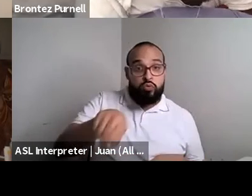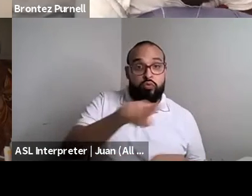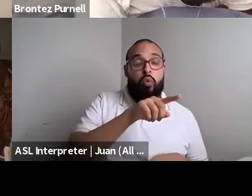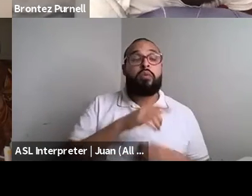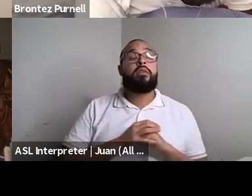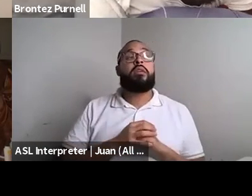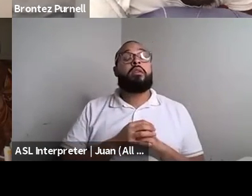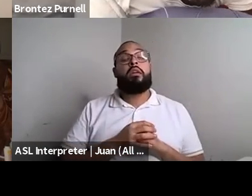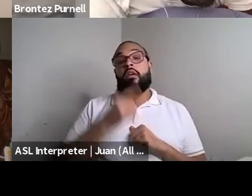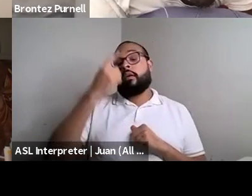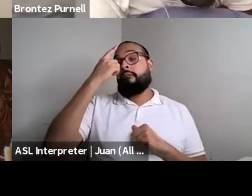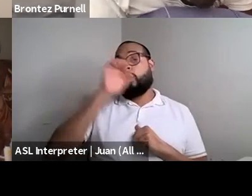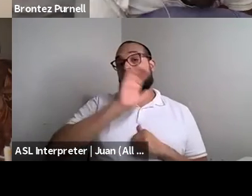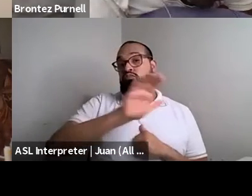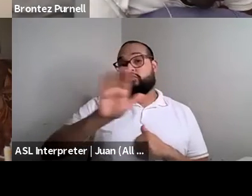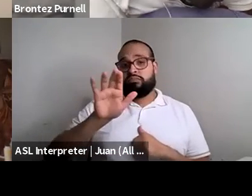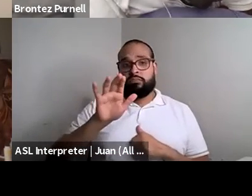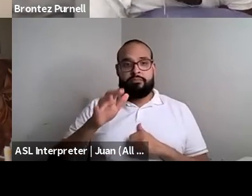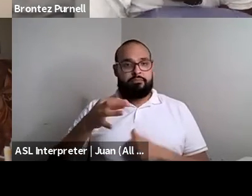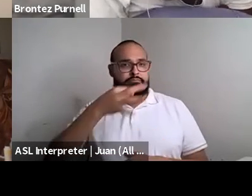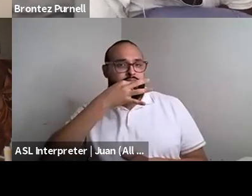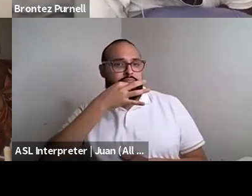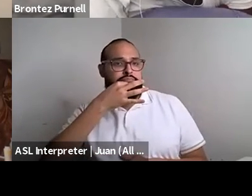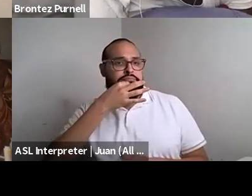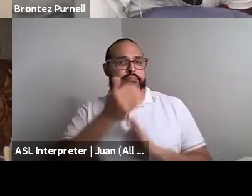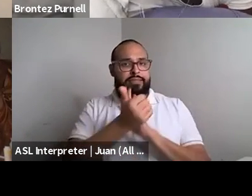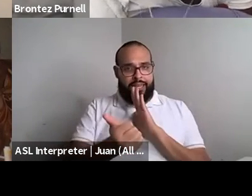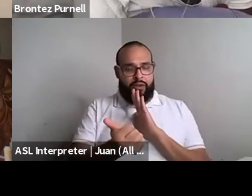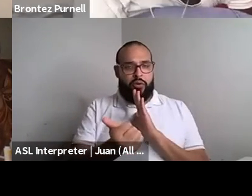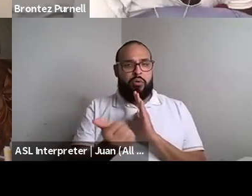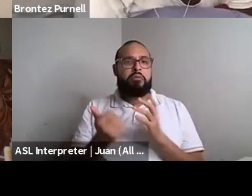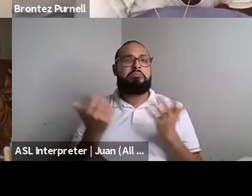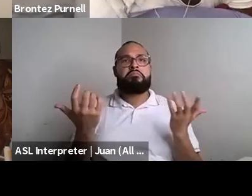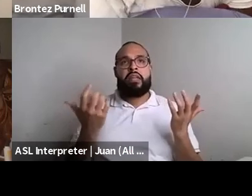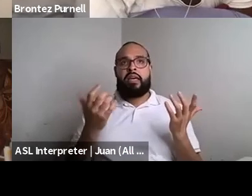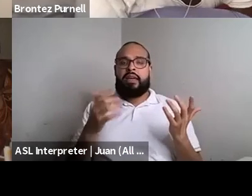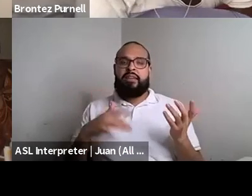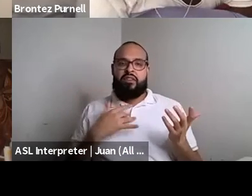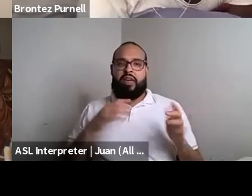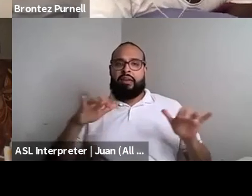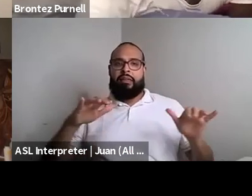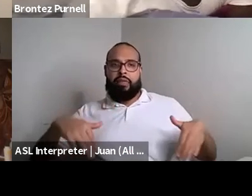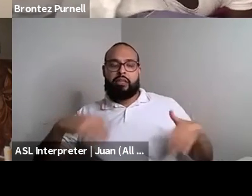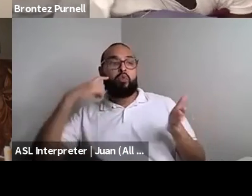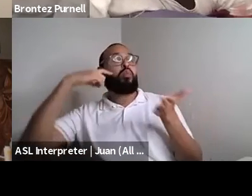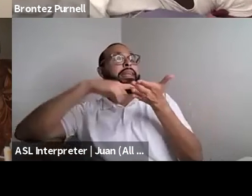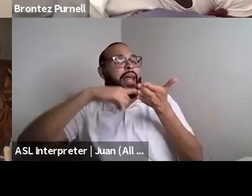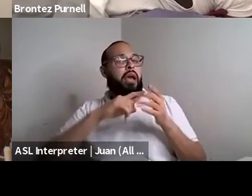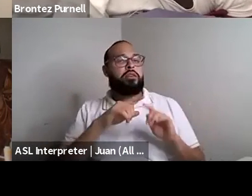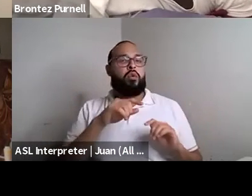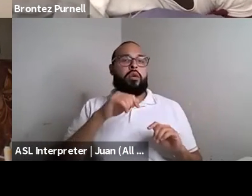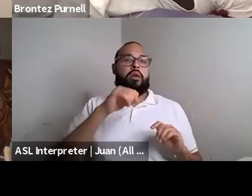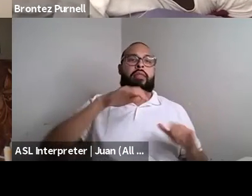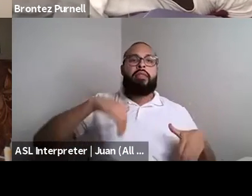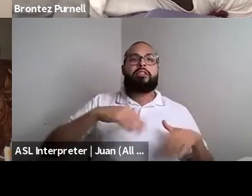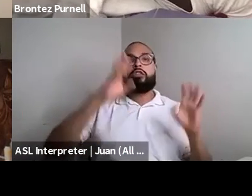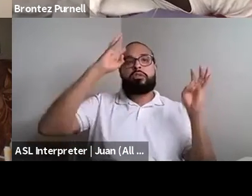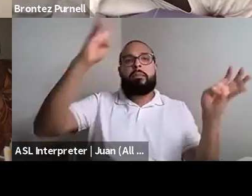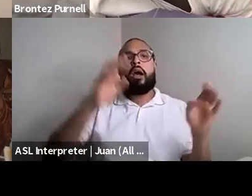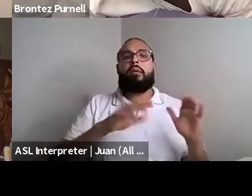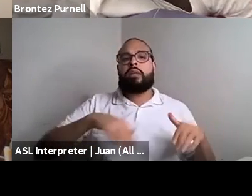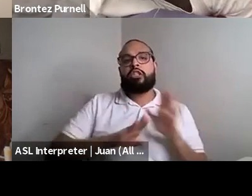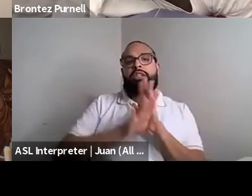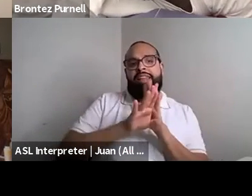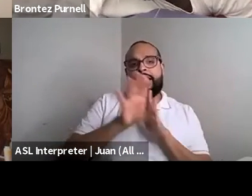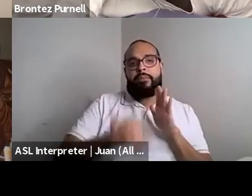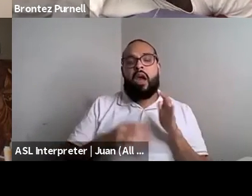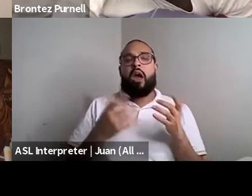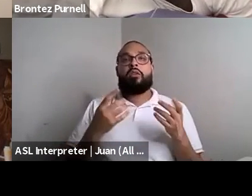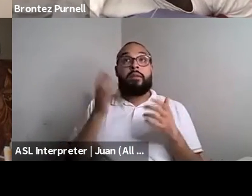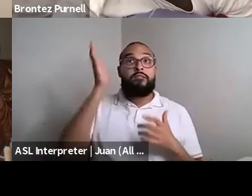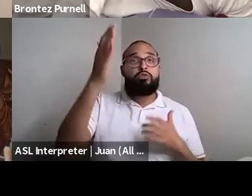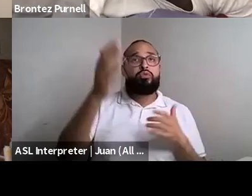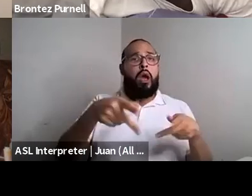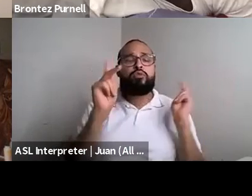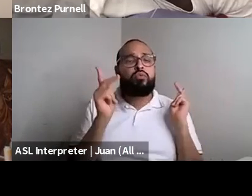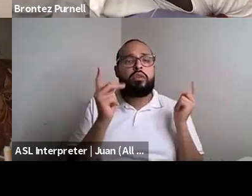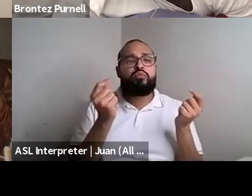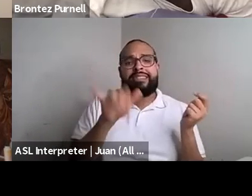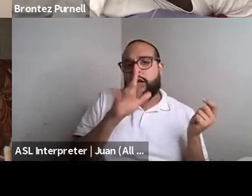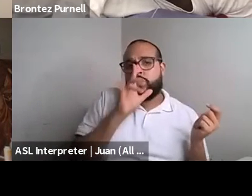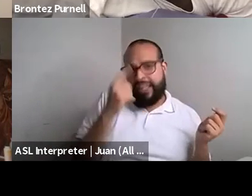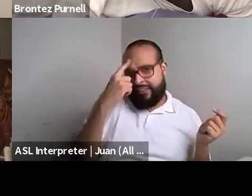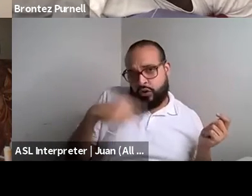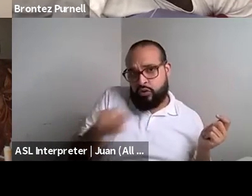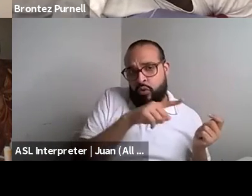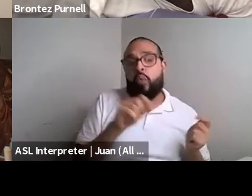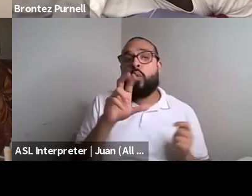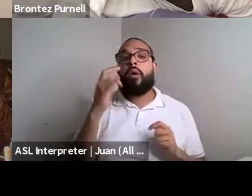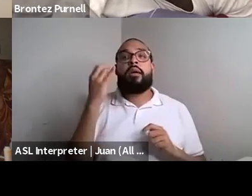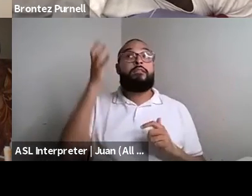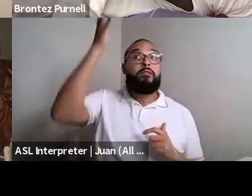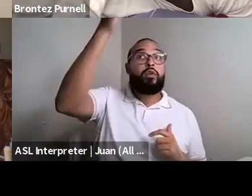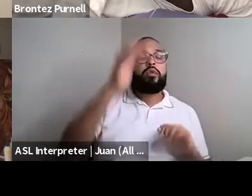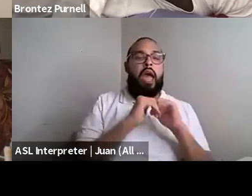Kenyon Farrow (he/him/his): For your talents that don't exist. Currently, like what what's you know and I would maybe tie that to also a question about, you know, you know, what's next for you. How can people get in touch with you, those sort of things to or P. How can people find your work.